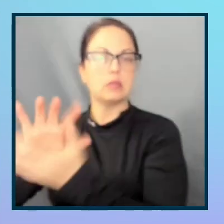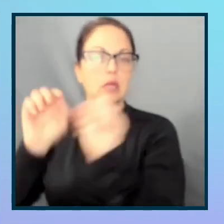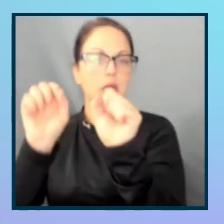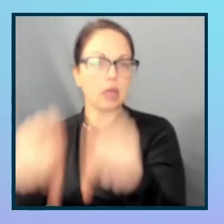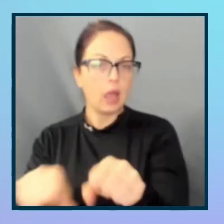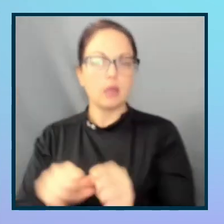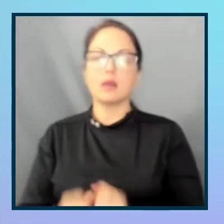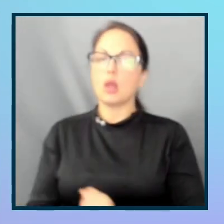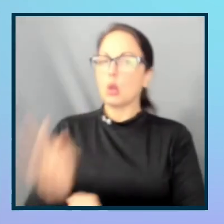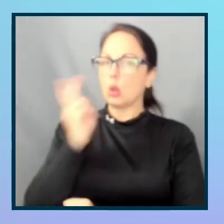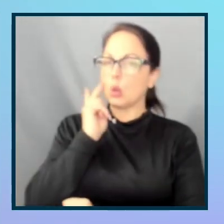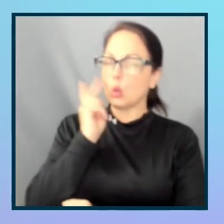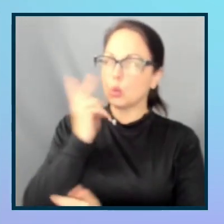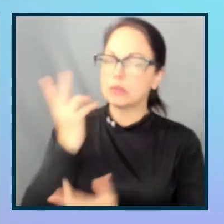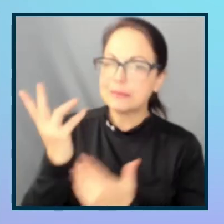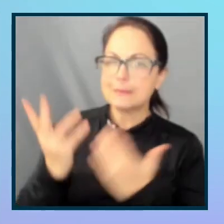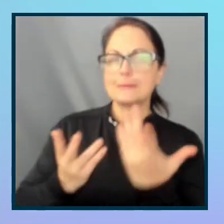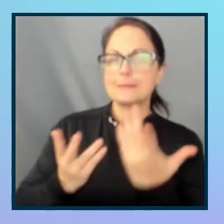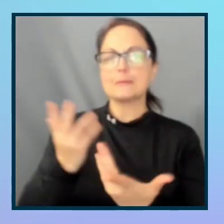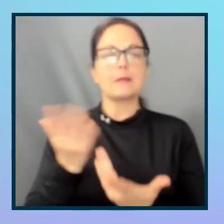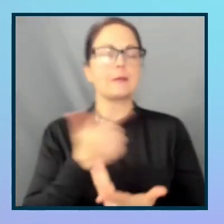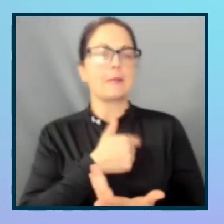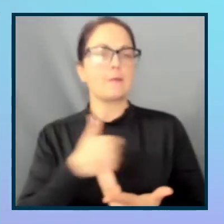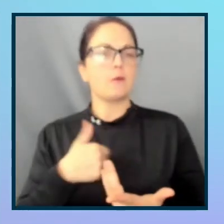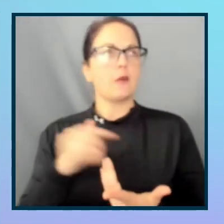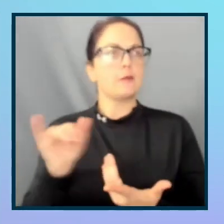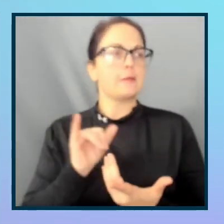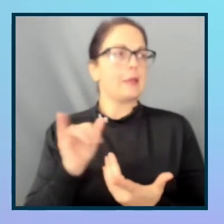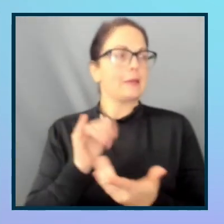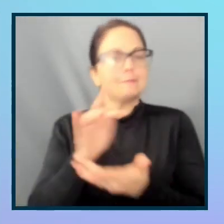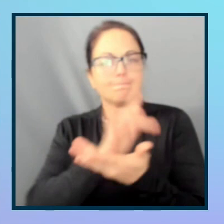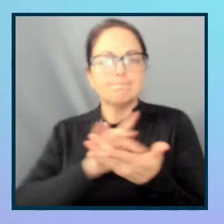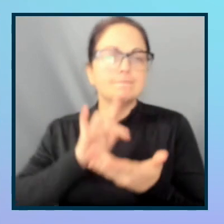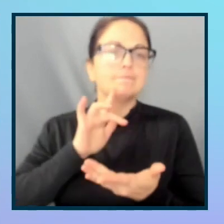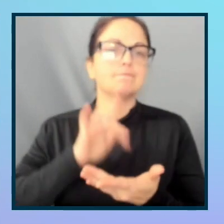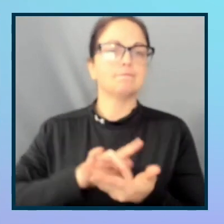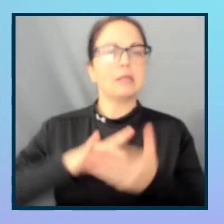We're not some kind of like nucleus, but we're rather the group that reaches out